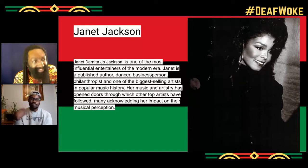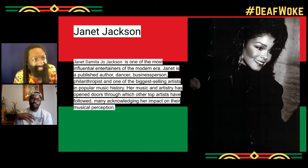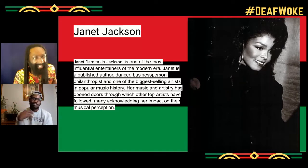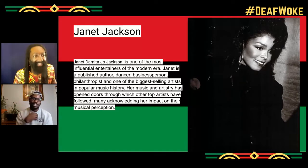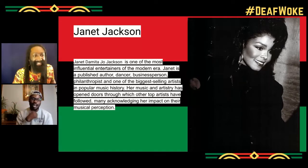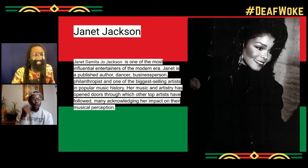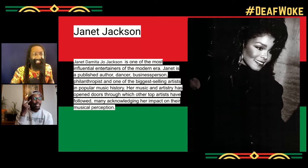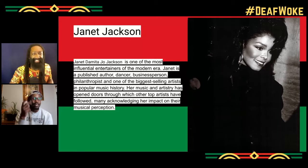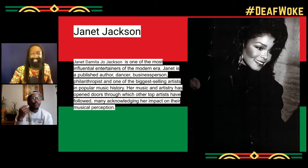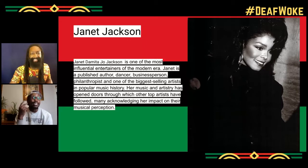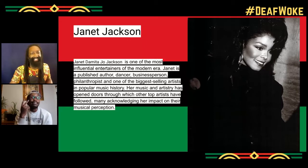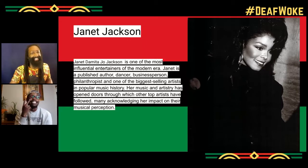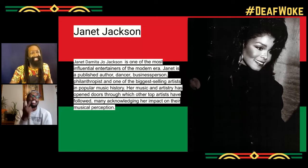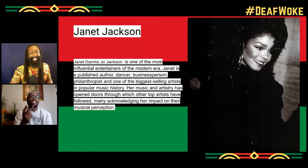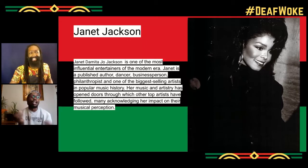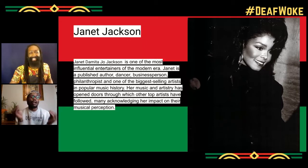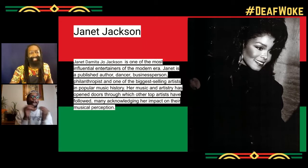Janet Jackson yes she is something. MJ.